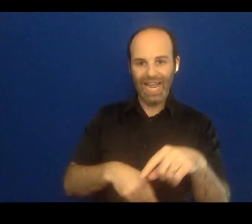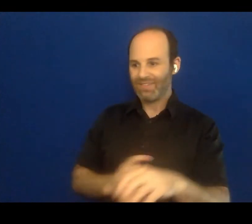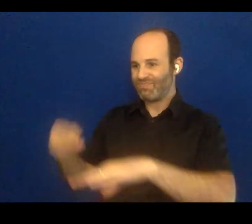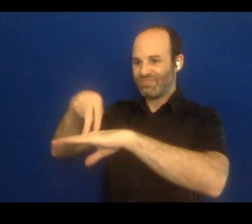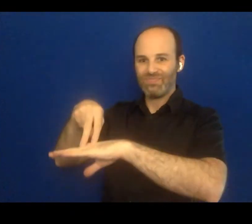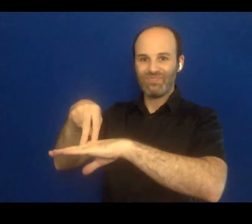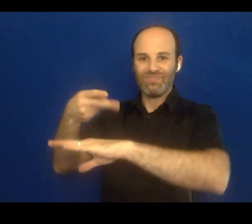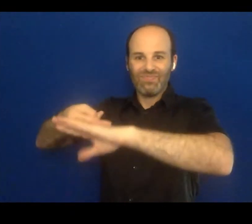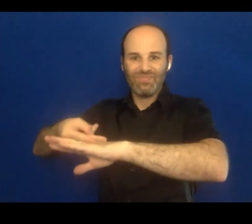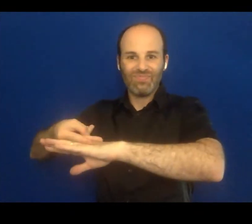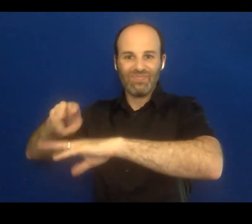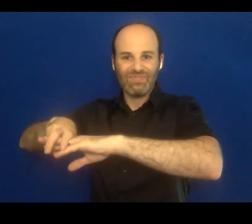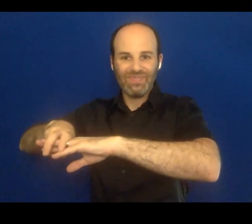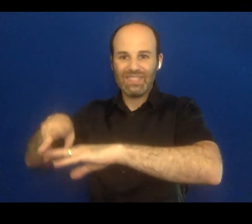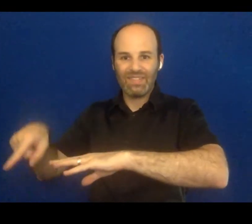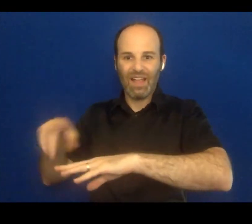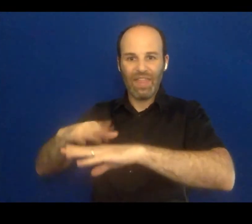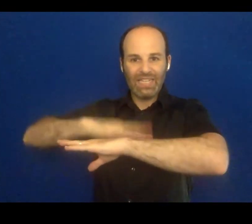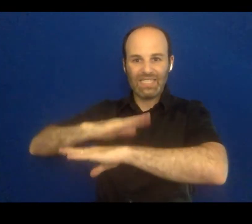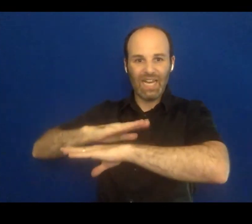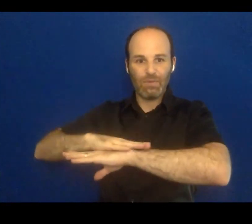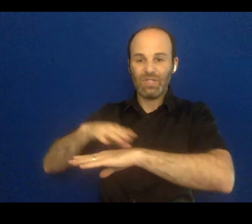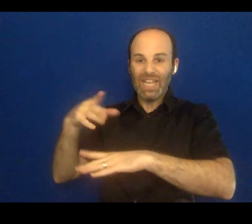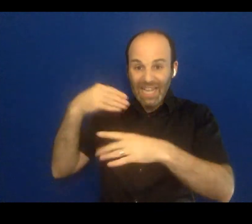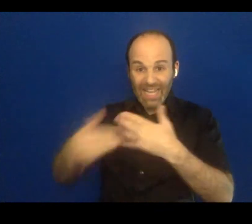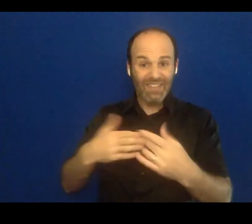HOSPITAL THAT IS A HOSPITAL THAT SHOULD BE ACCESSIBLE FOR